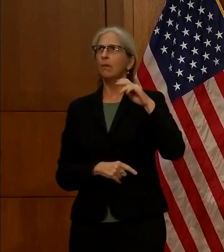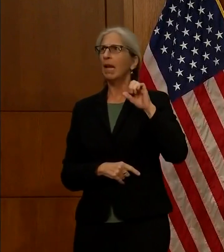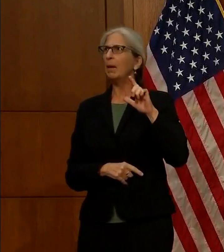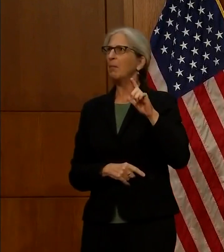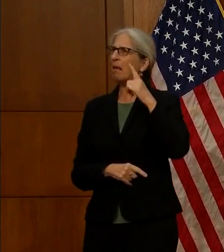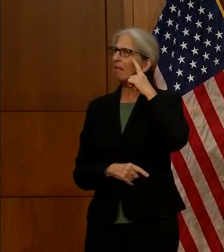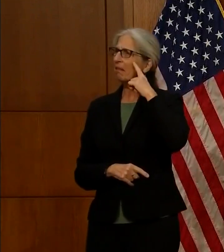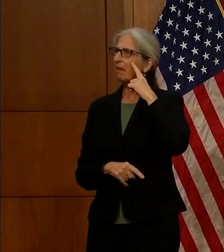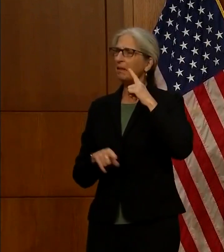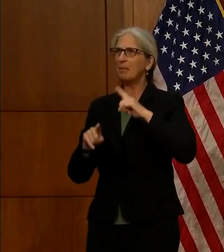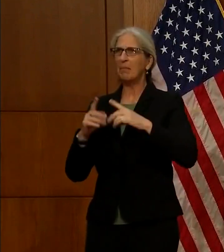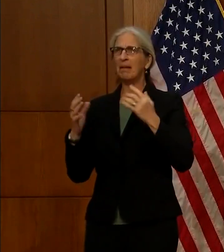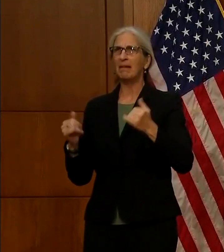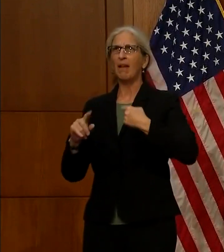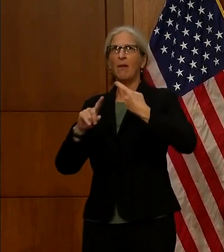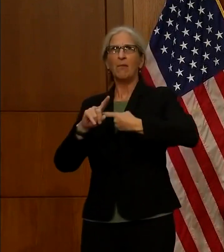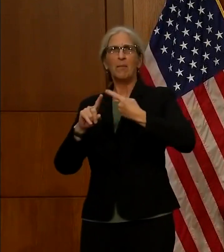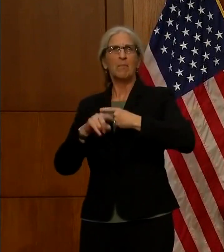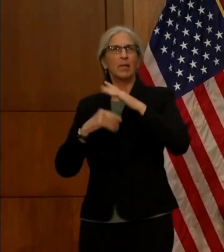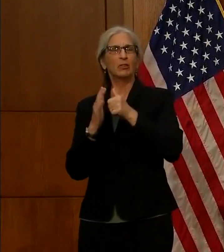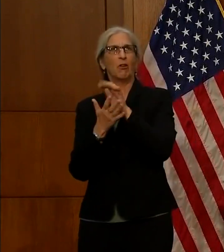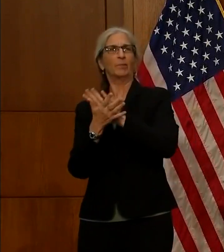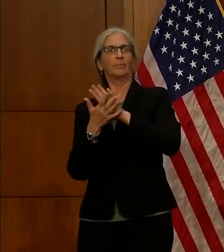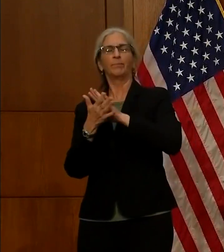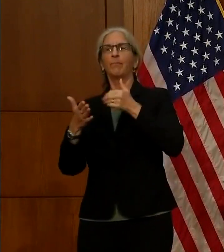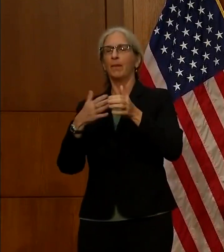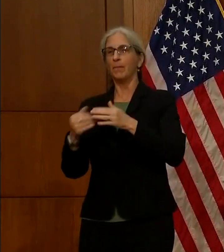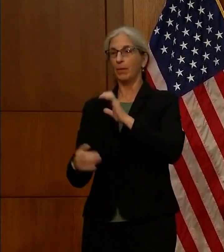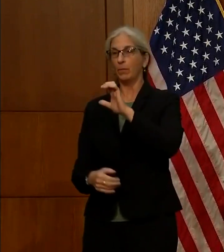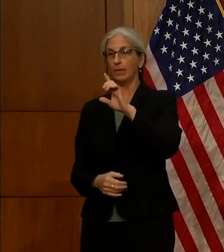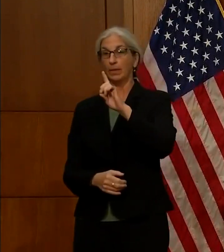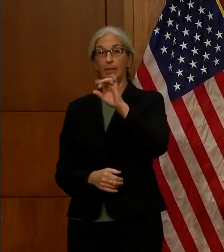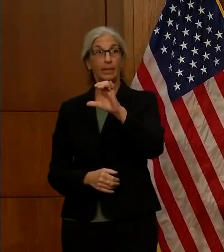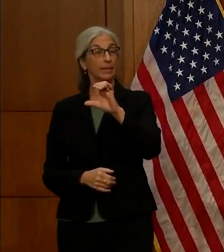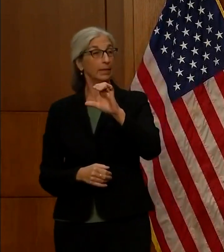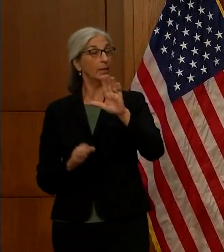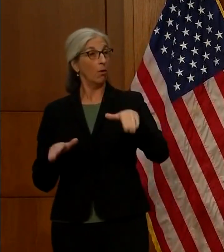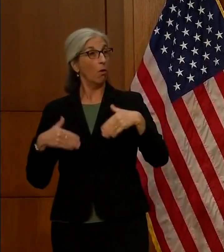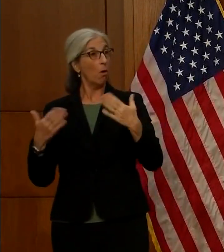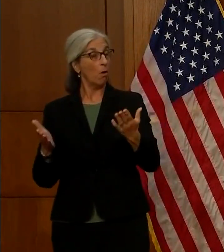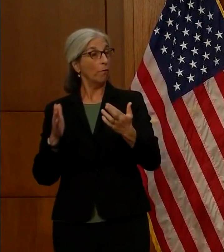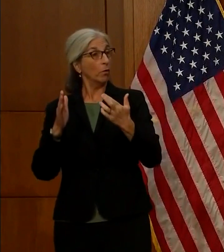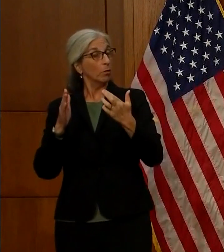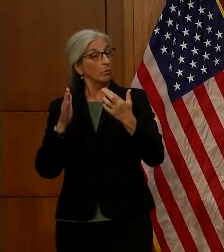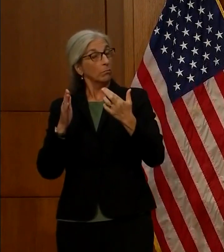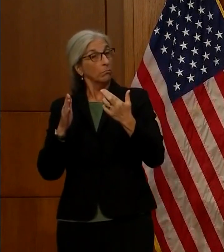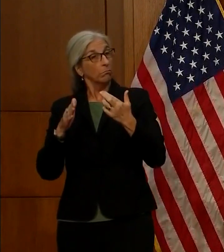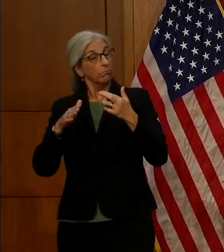BELIEVE IT WAS APRIL THE MONTHS